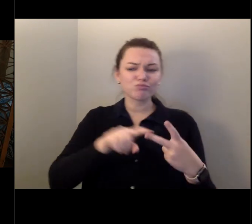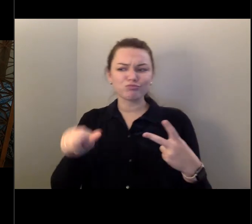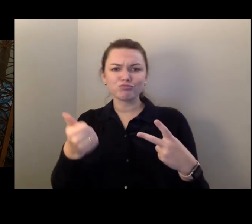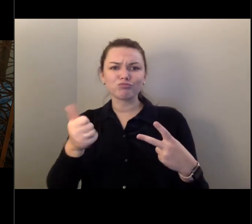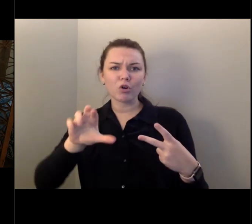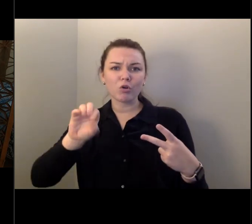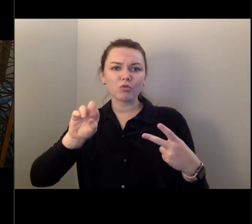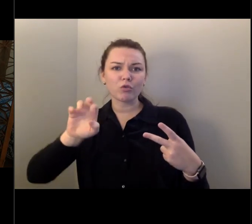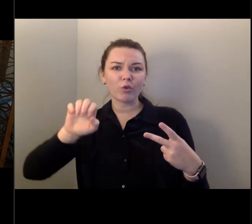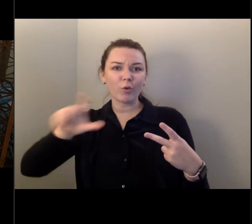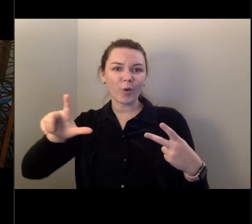All right.